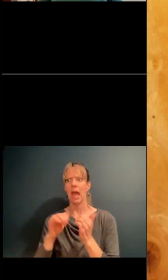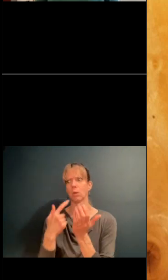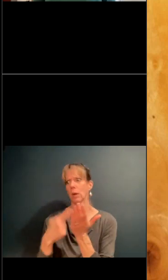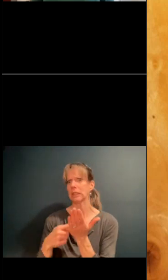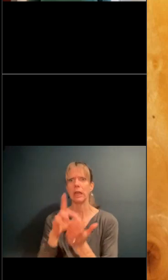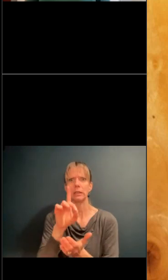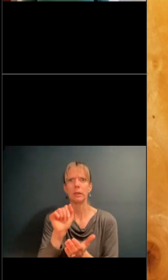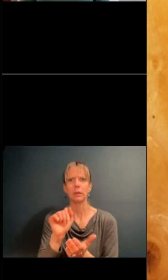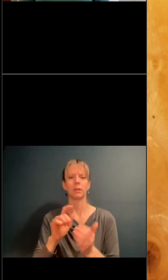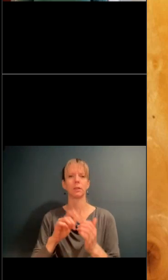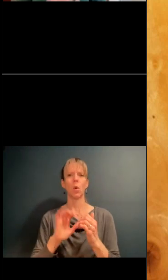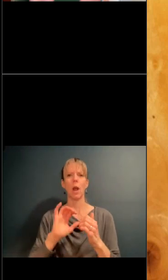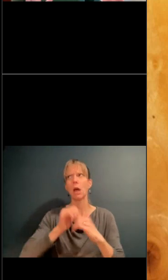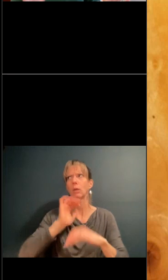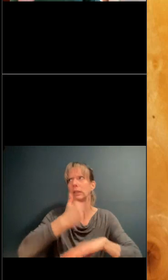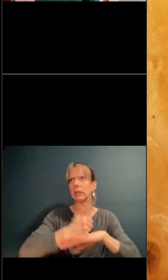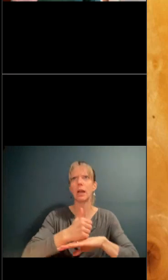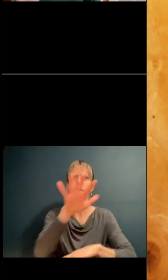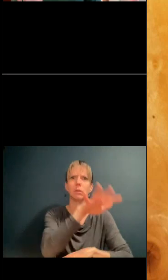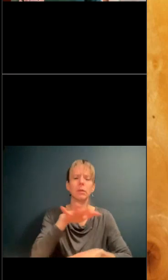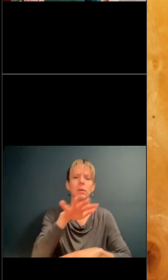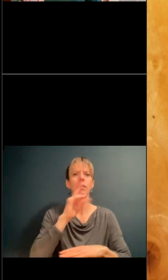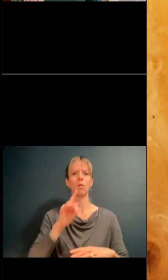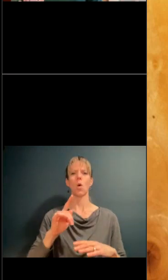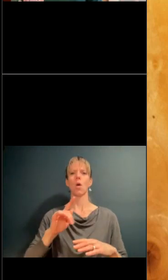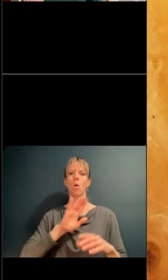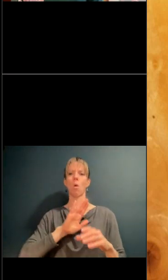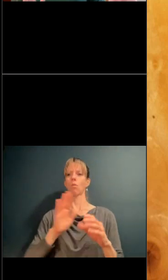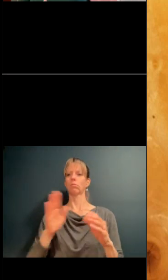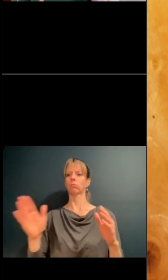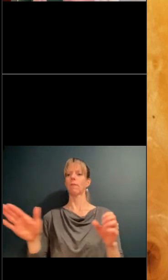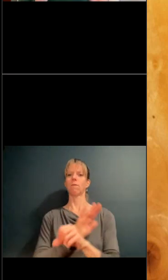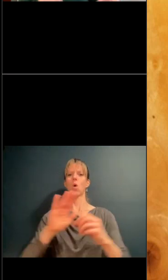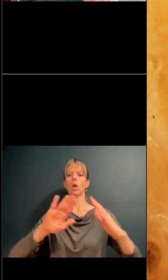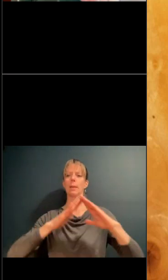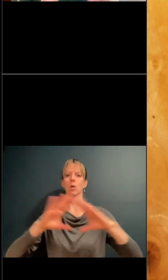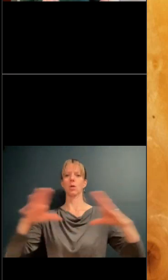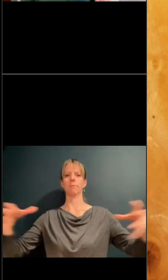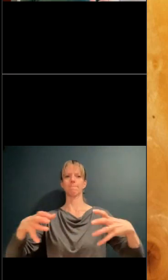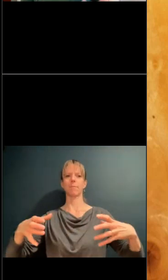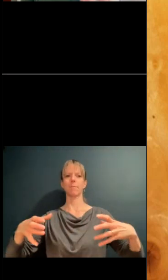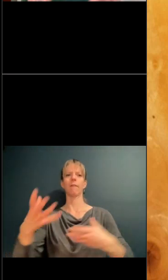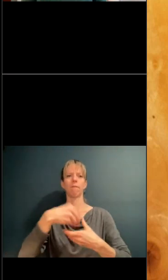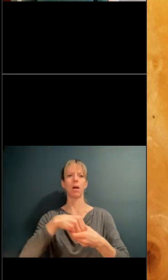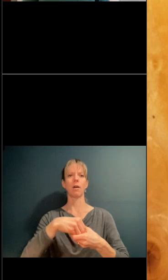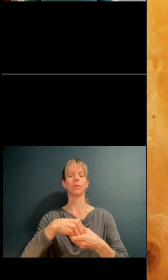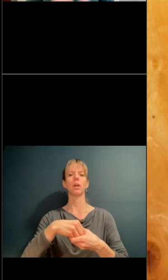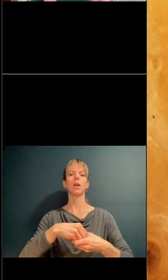and spaces with the entire community in mind. So we can help our employers, and coworkers,